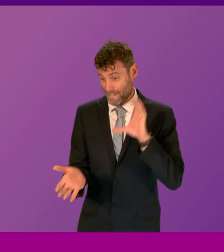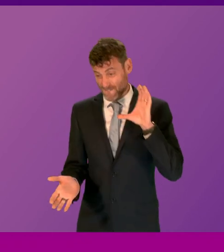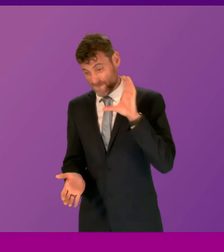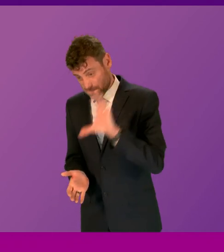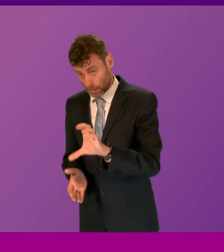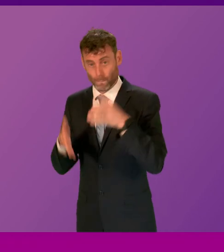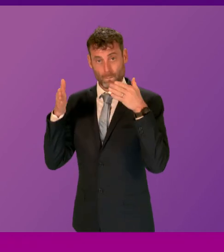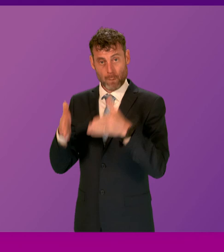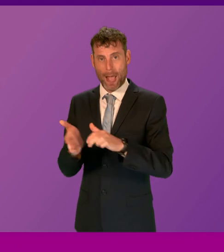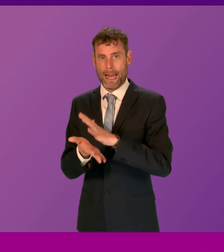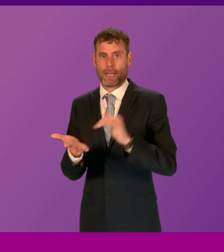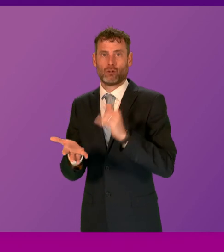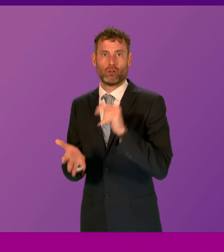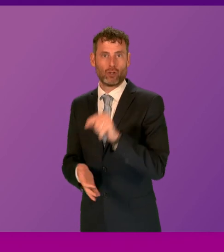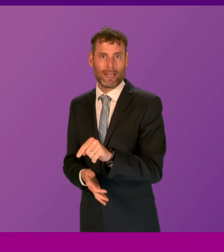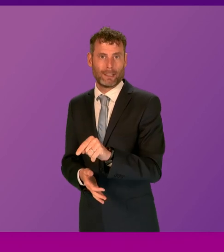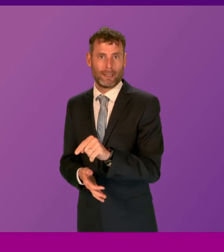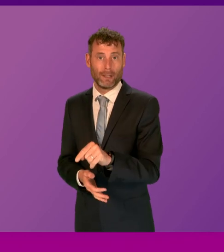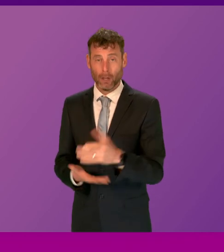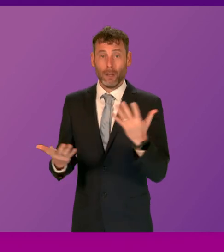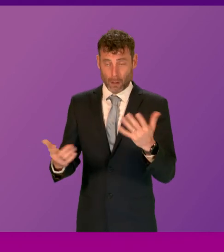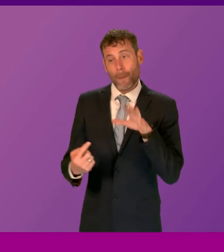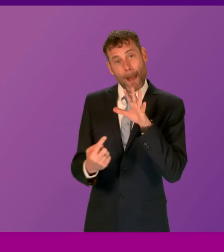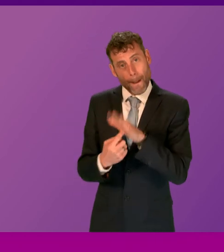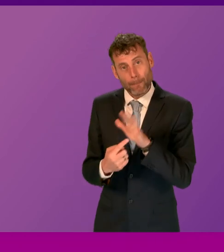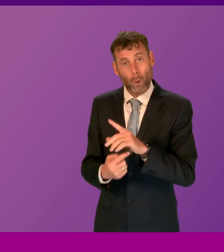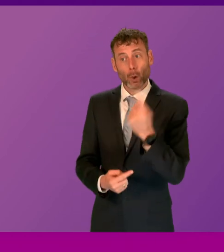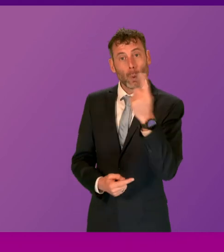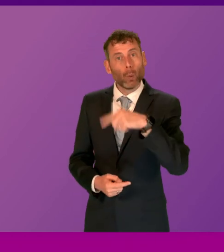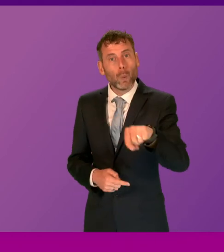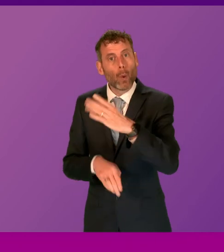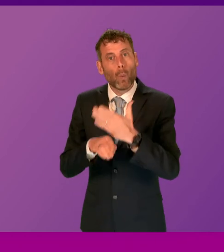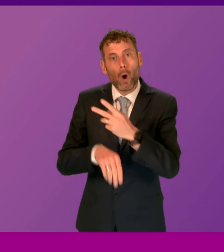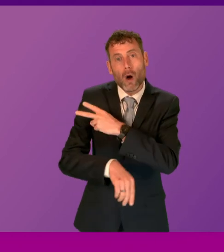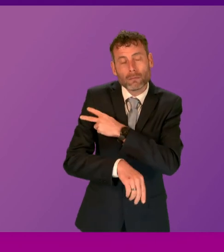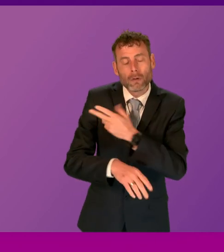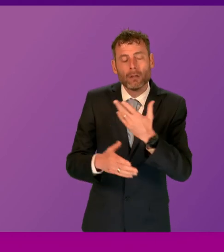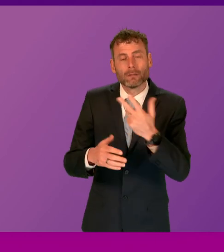It is why we ensured that those on front line who are dealing with, treating and caring